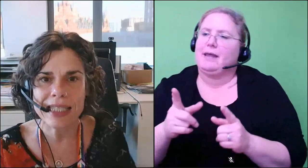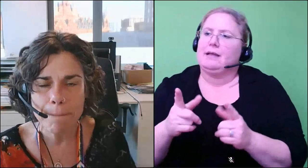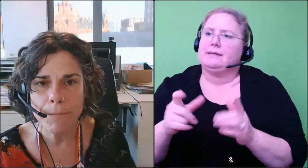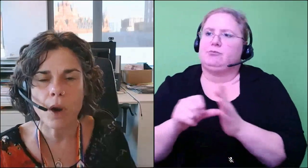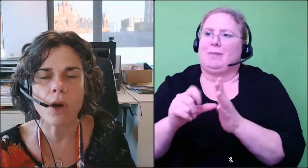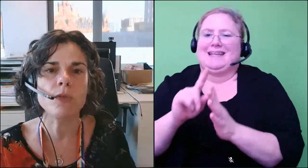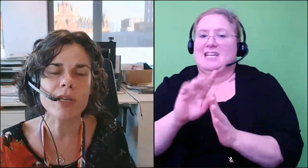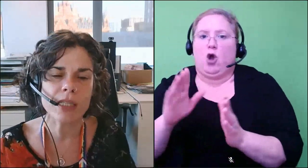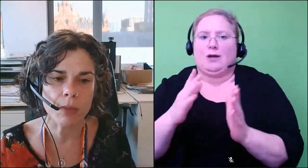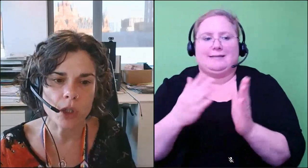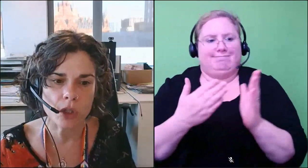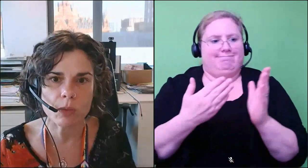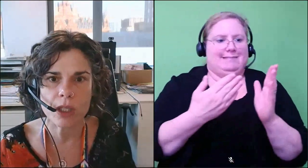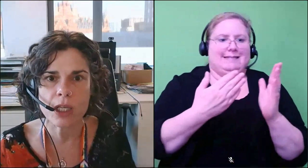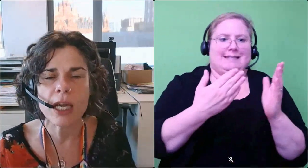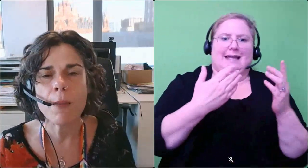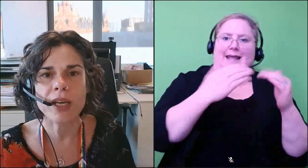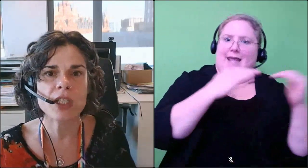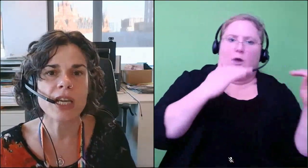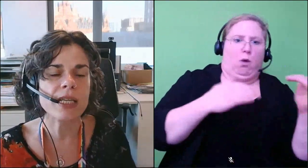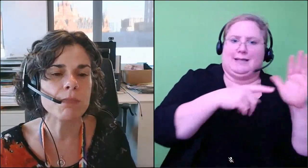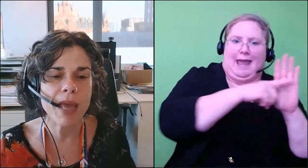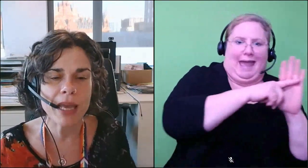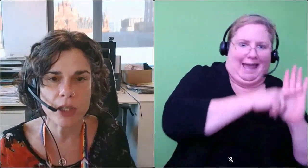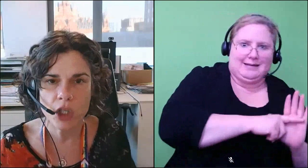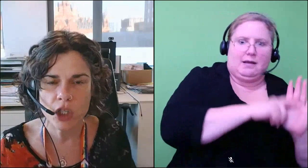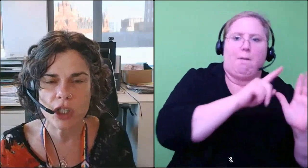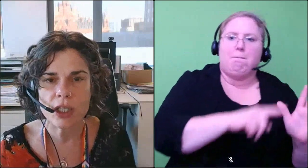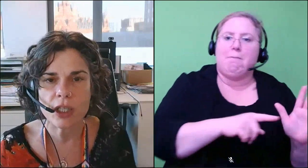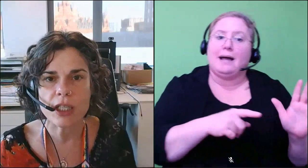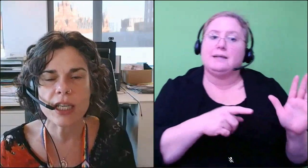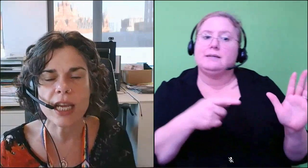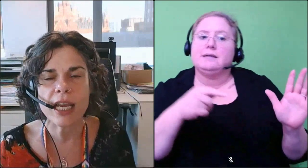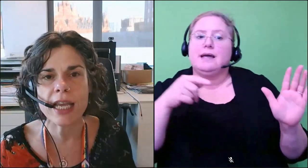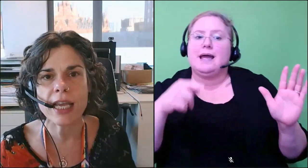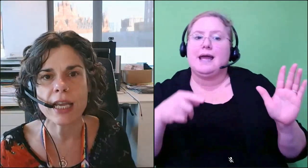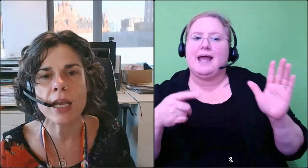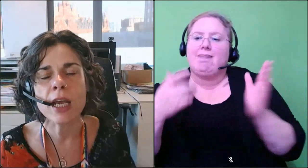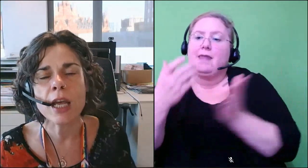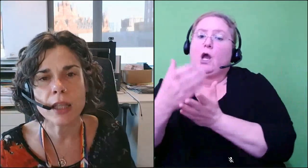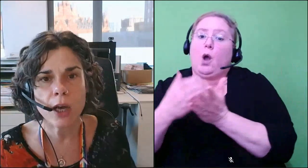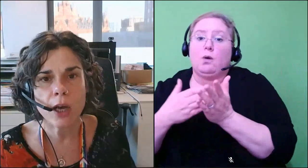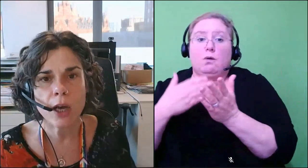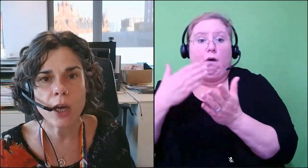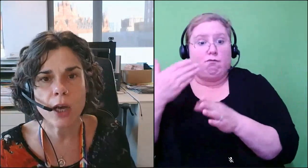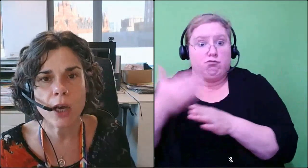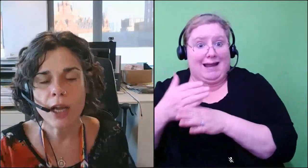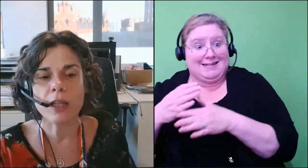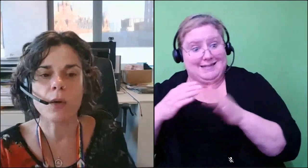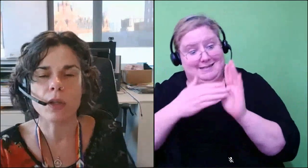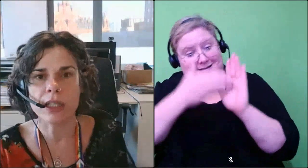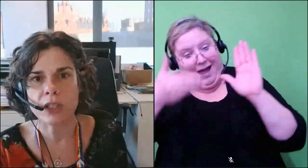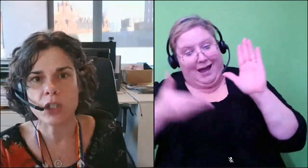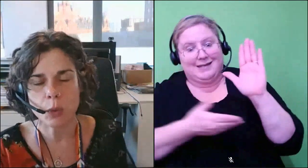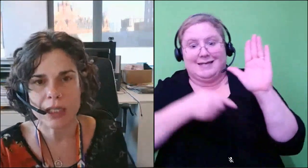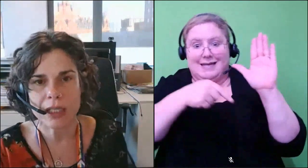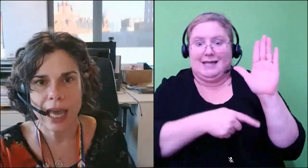It's an example of a reasonable adjustment that is mentioned in the code of practise that sits under the Equality Act 2010.